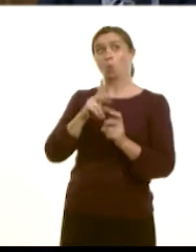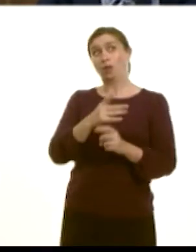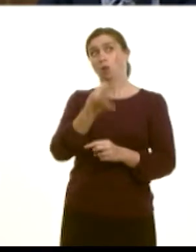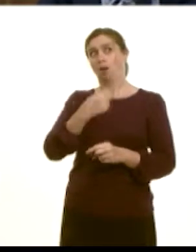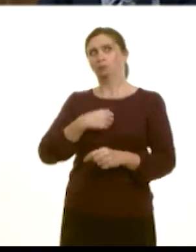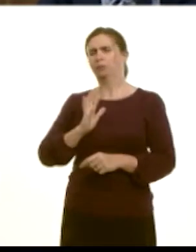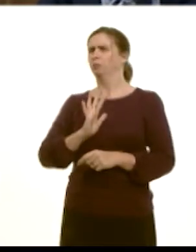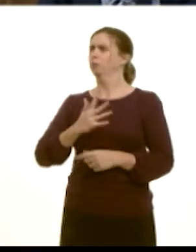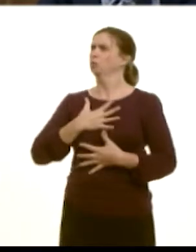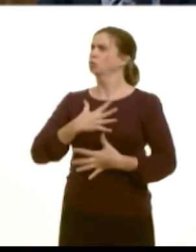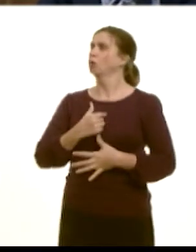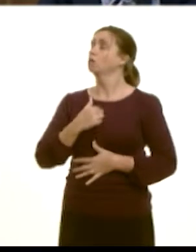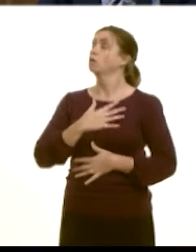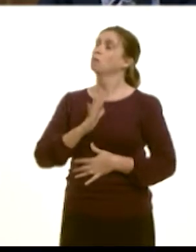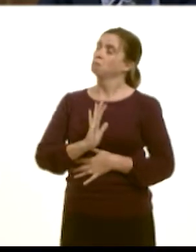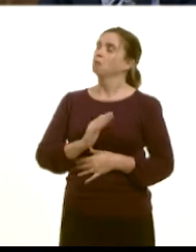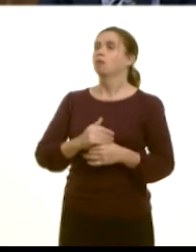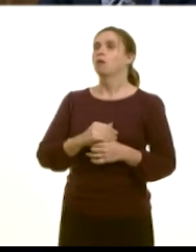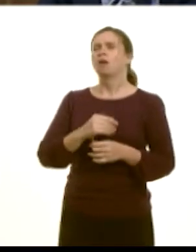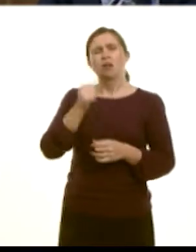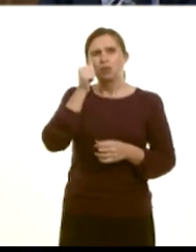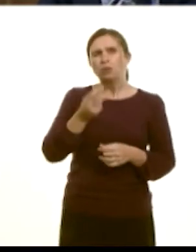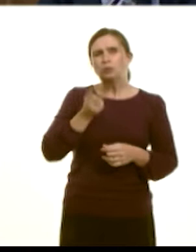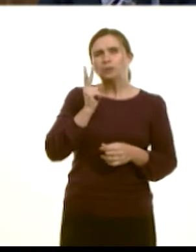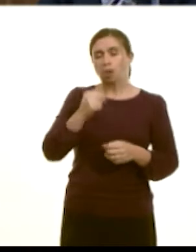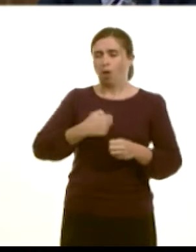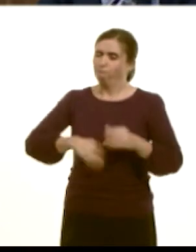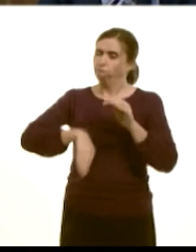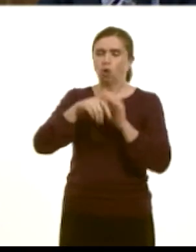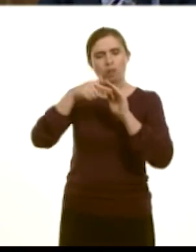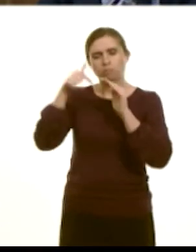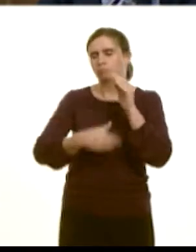She will know that, some two weeks ago, I gave a very full answer in terms of our preparations for Ebola.